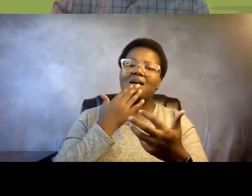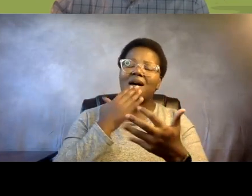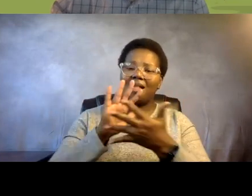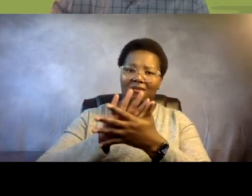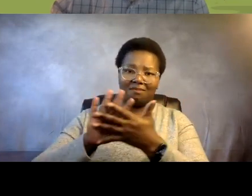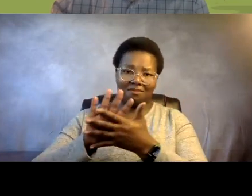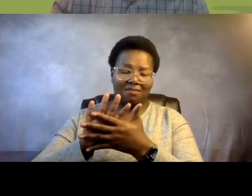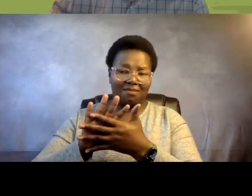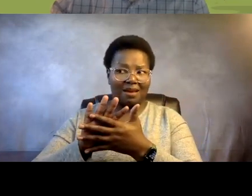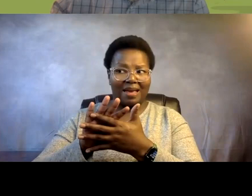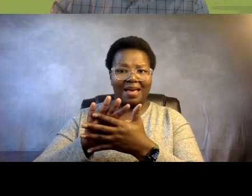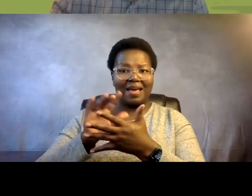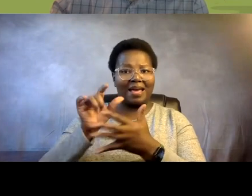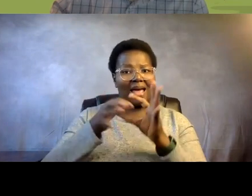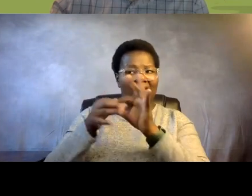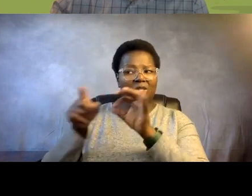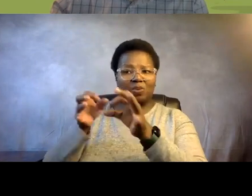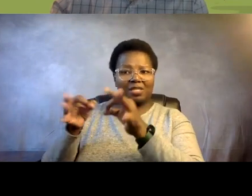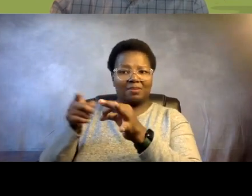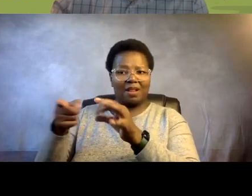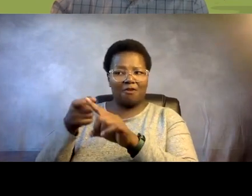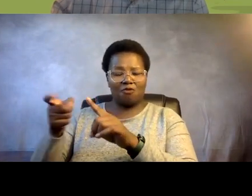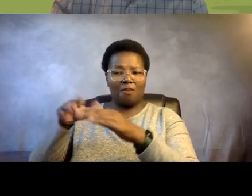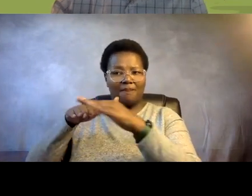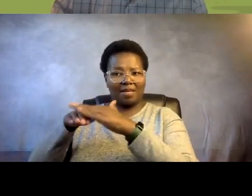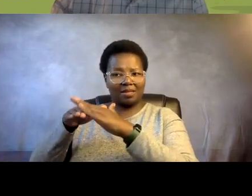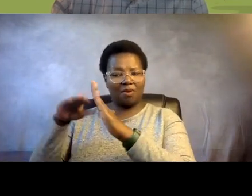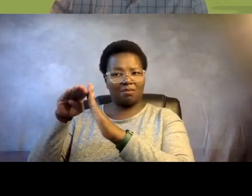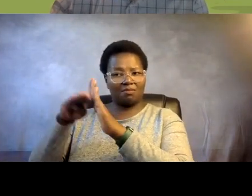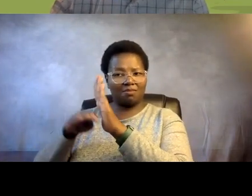Content Accessibility Guidelines. So you might just consider, like, how many individual tests